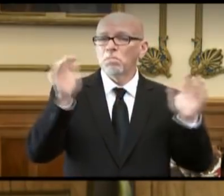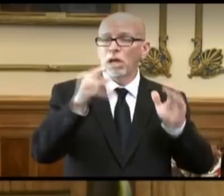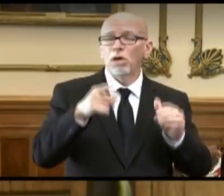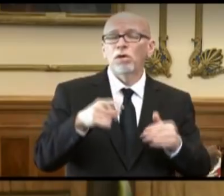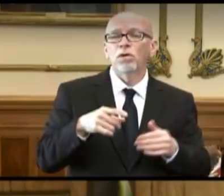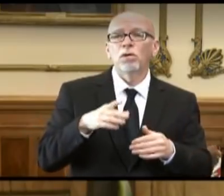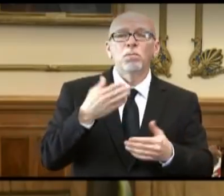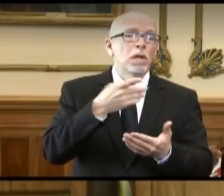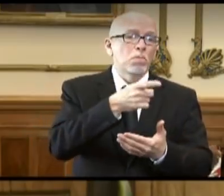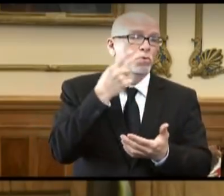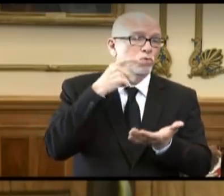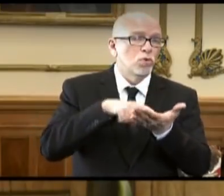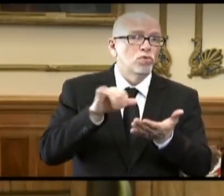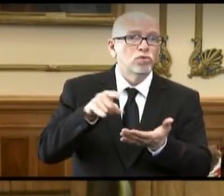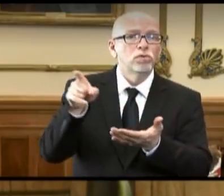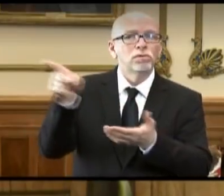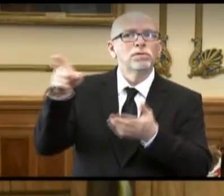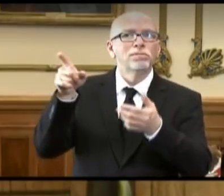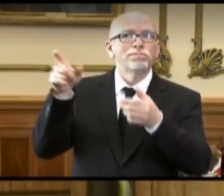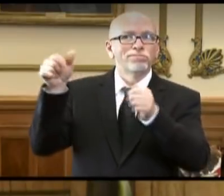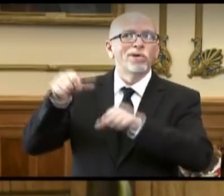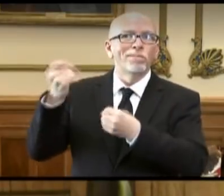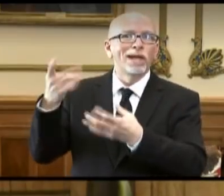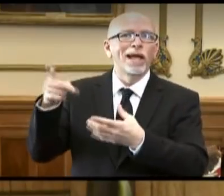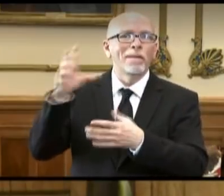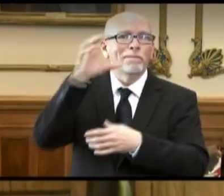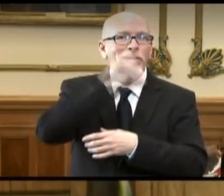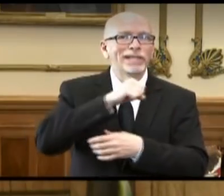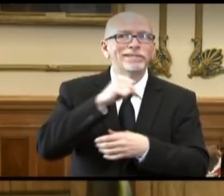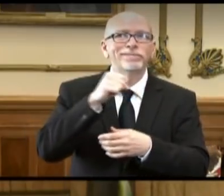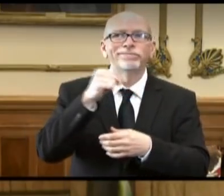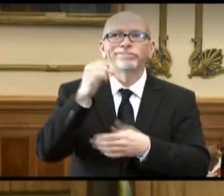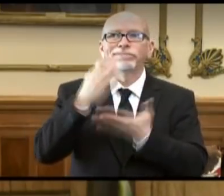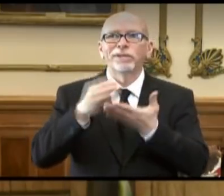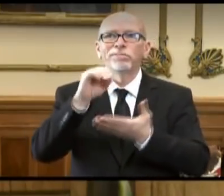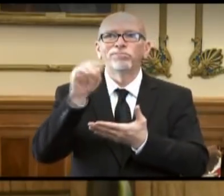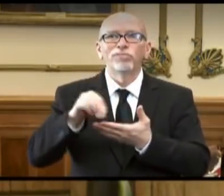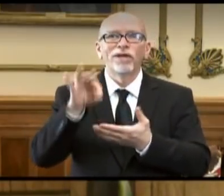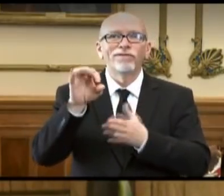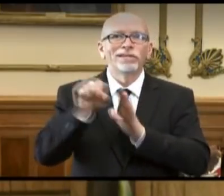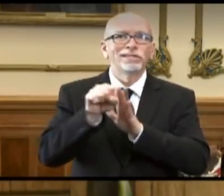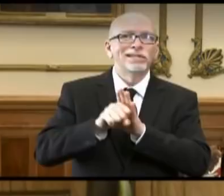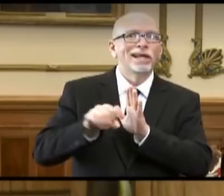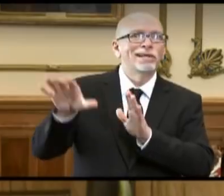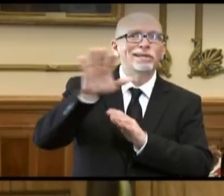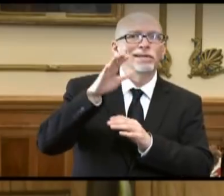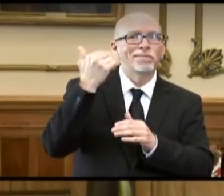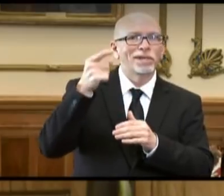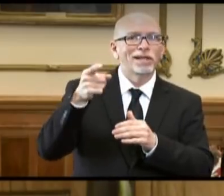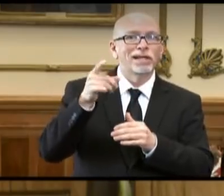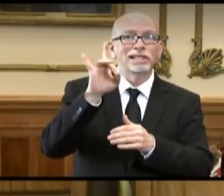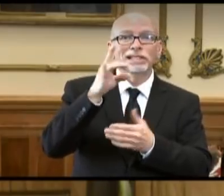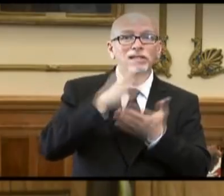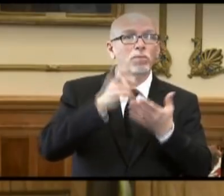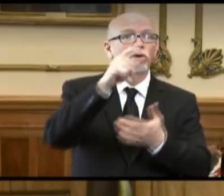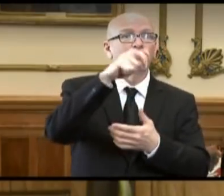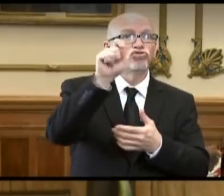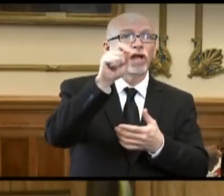WILL HAVE A COUNTY BY COUNTY BREAKDOWN OF THAT DATA? BOTH VERY GOOD QUESTIONS. I THINK WHEN I LOOKED AT OTHER STATES THEY ARE ALSO POSTING